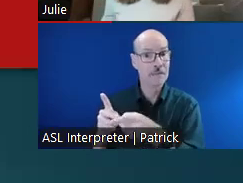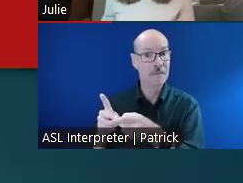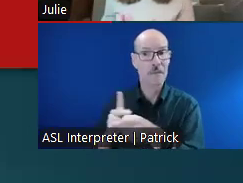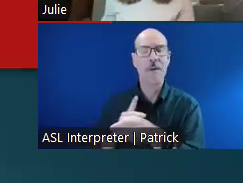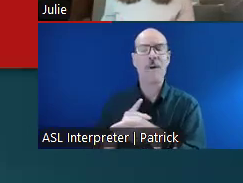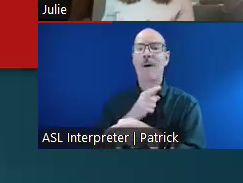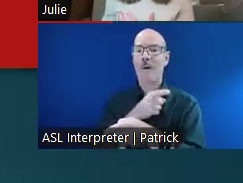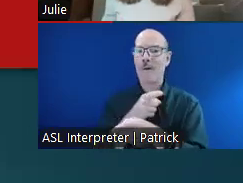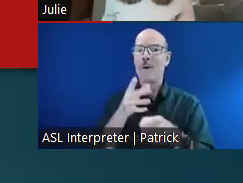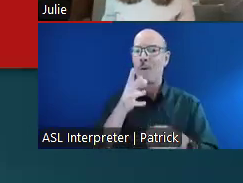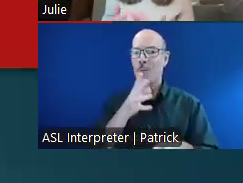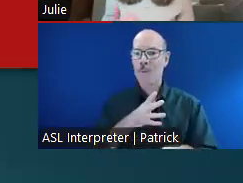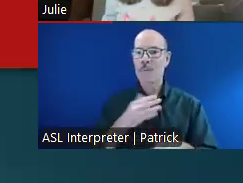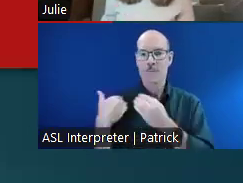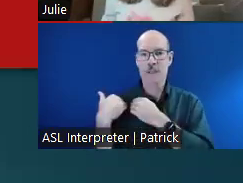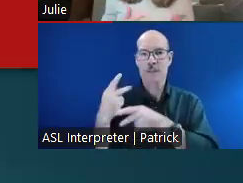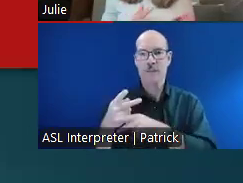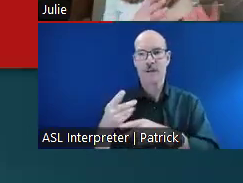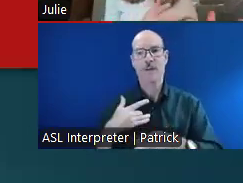Yes, these resources do cost money.